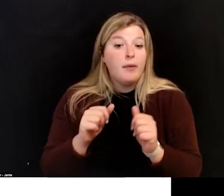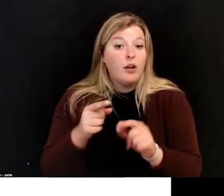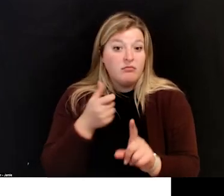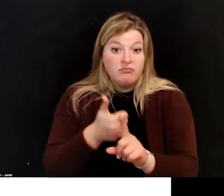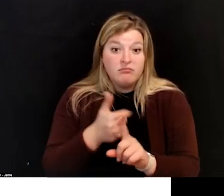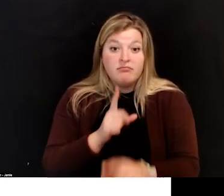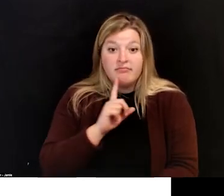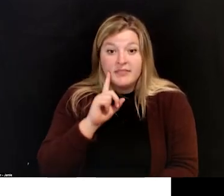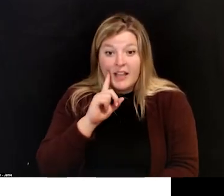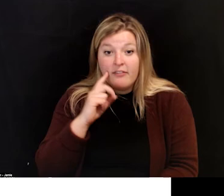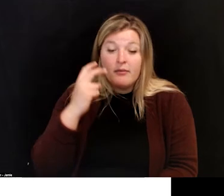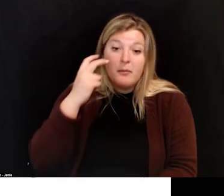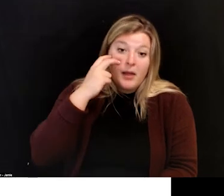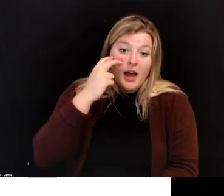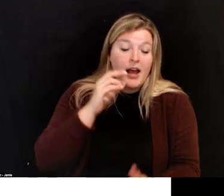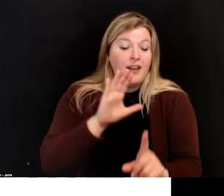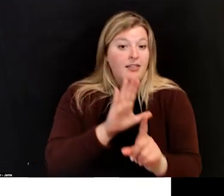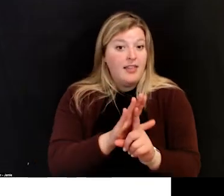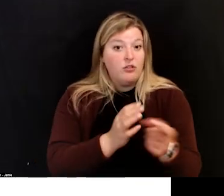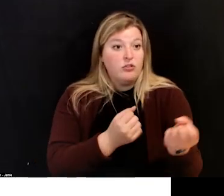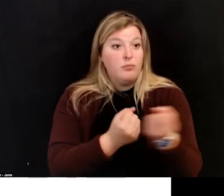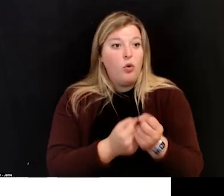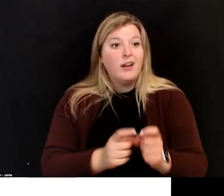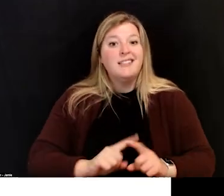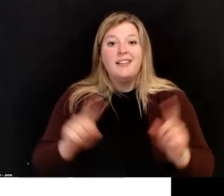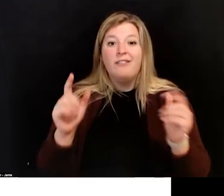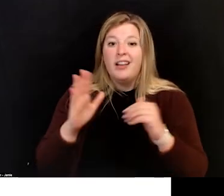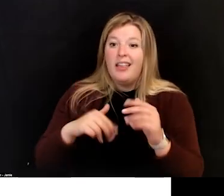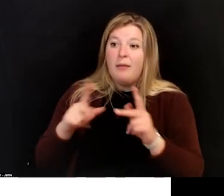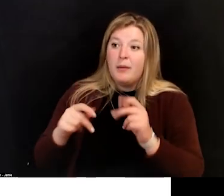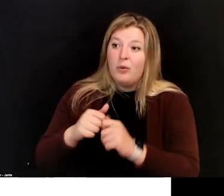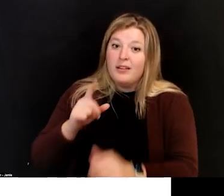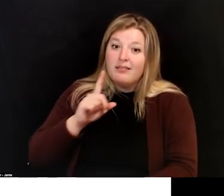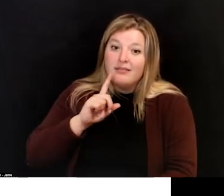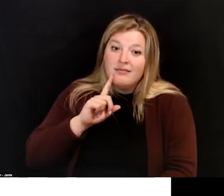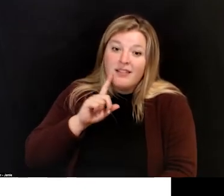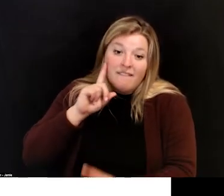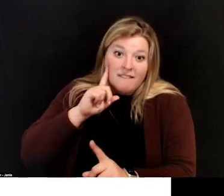need slightly different support than people who are deaf and people who are blind, and so looking at those areas.